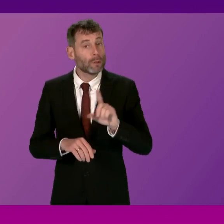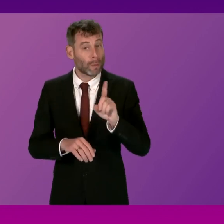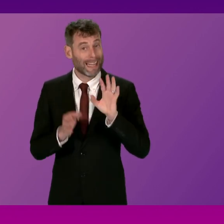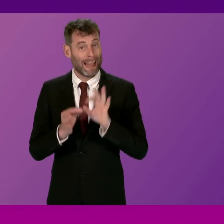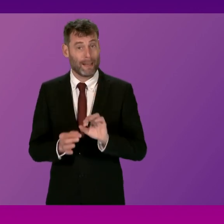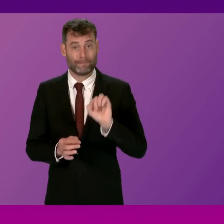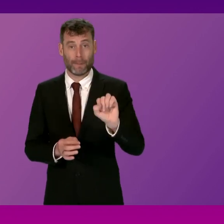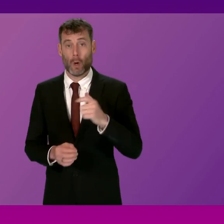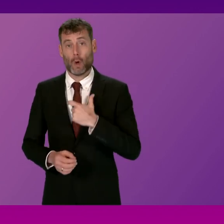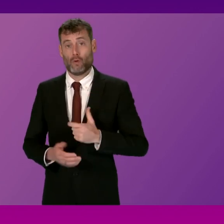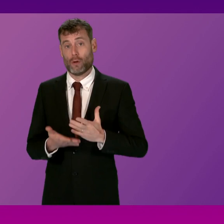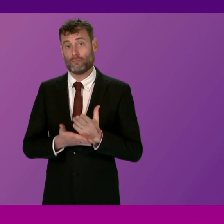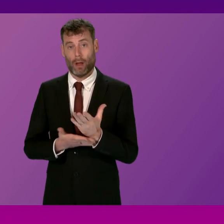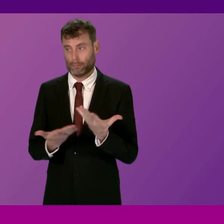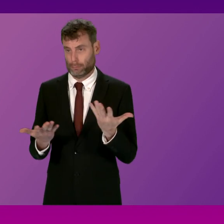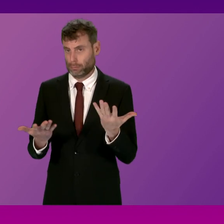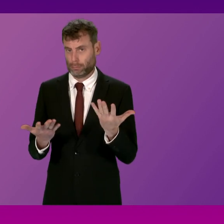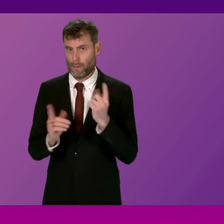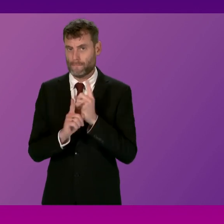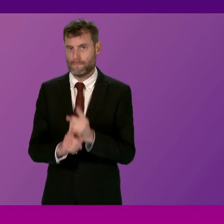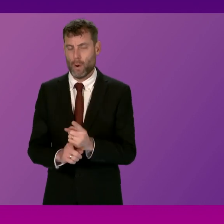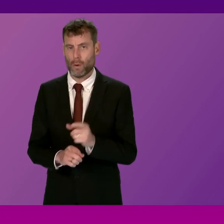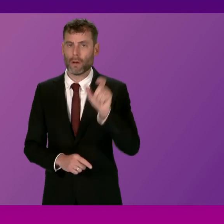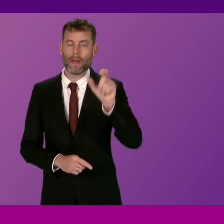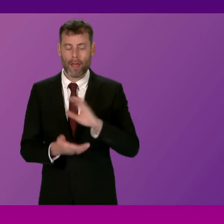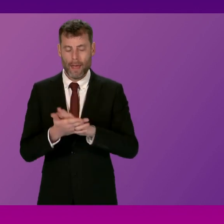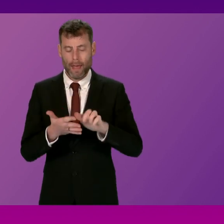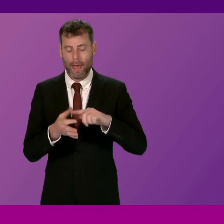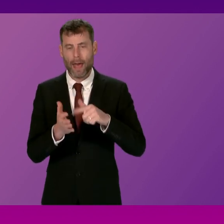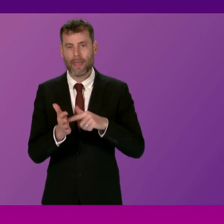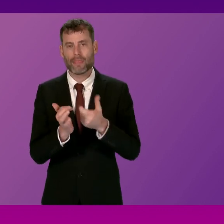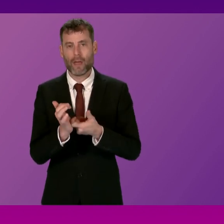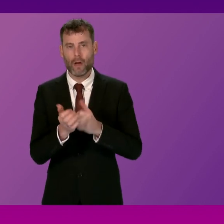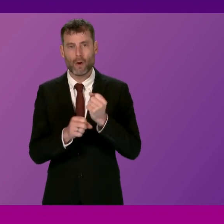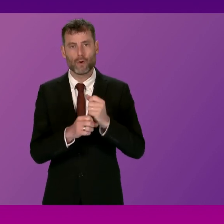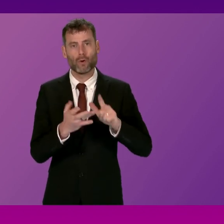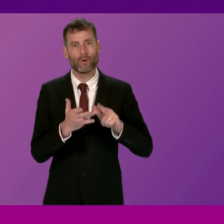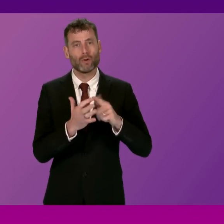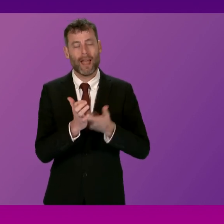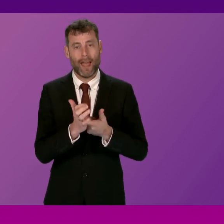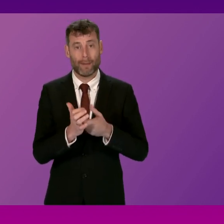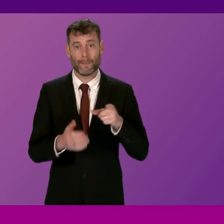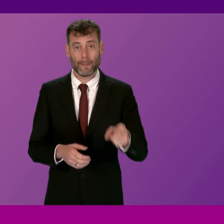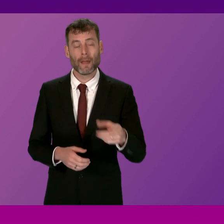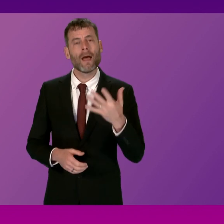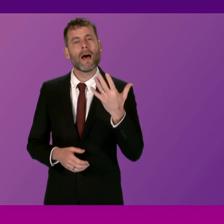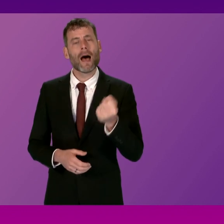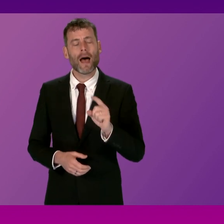breaches, was Heather Goodare, who had a “Do not attempt cardio resuscitation” notice